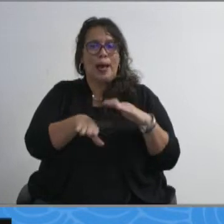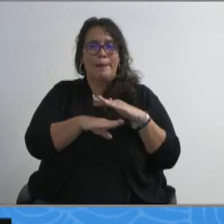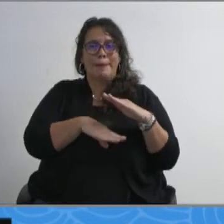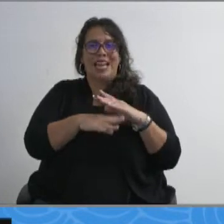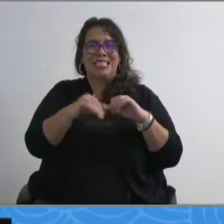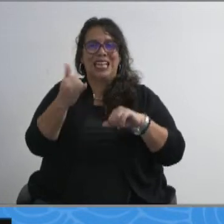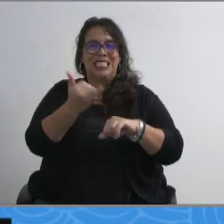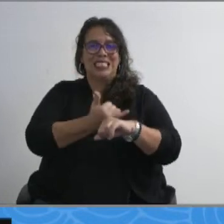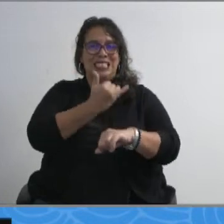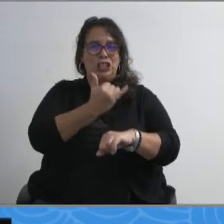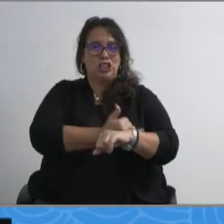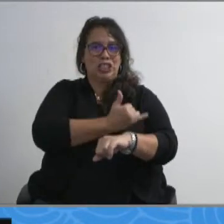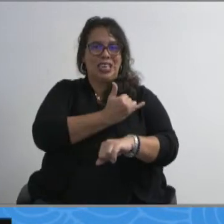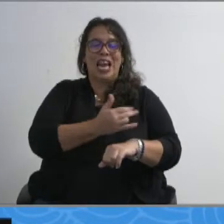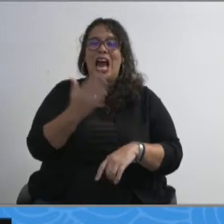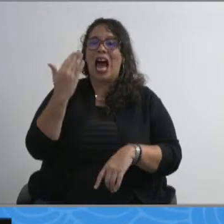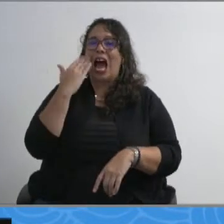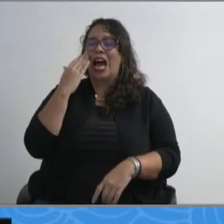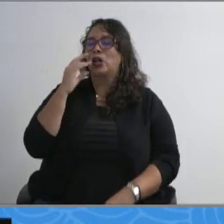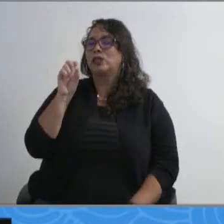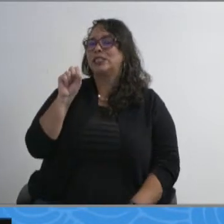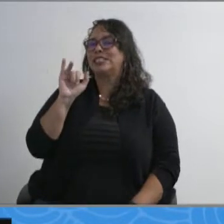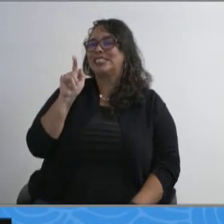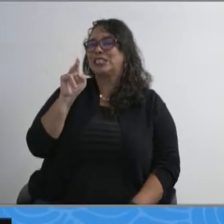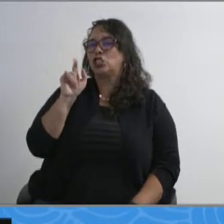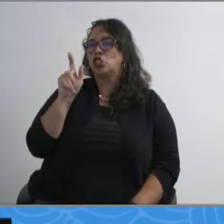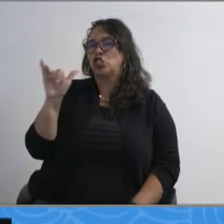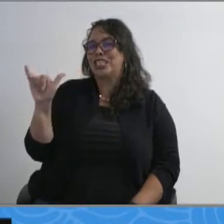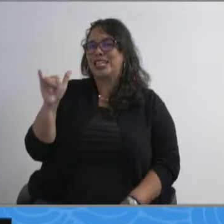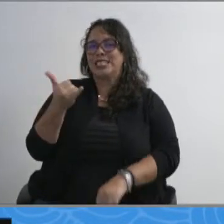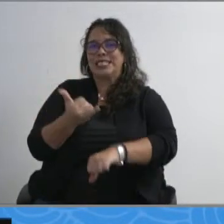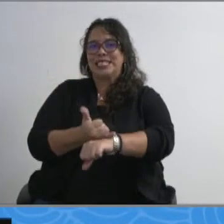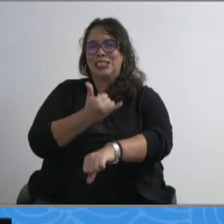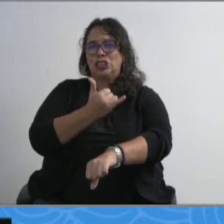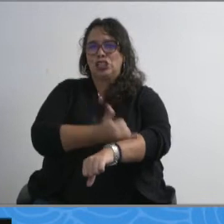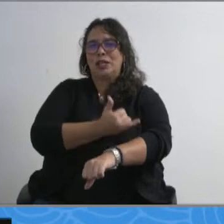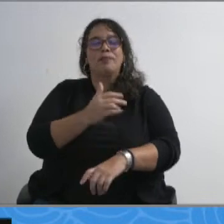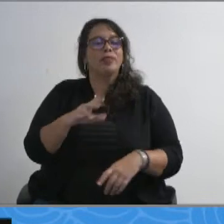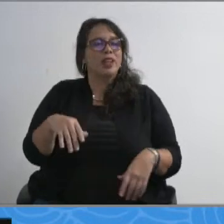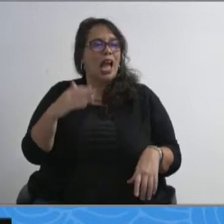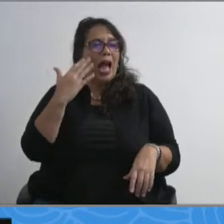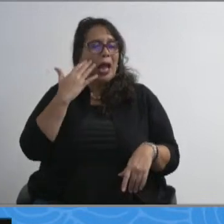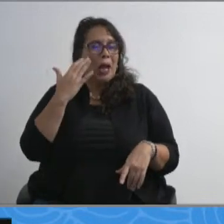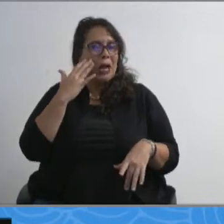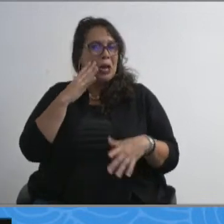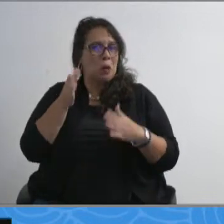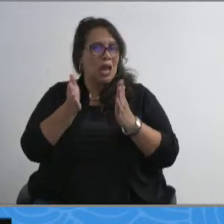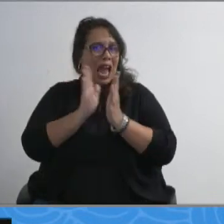you signed up for Synergy or for ParentVue when your kiddos might have been in kindergarten and things might have changed.